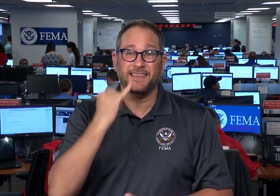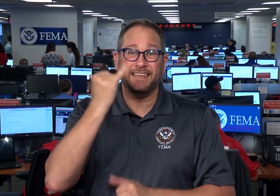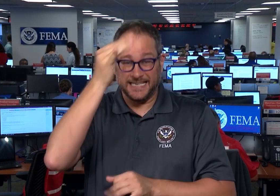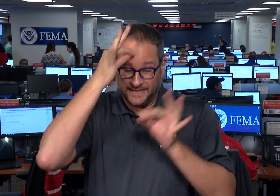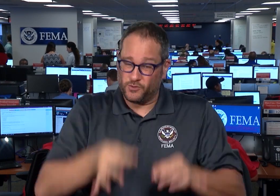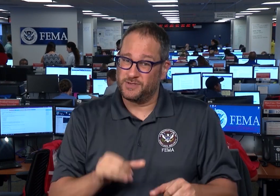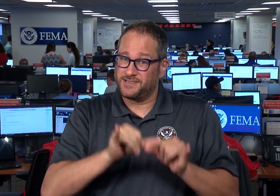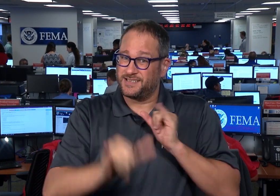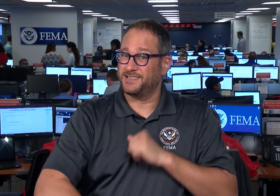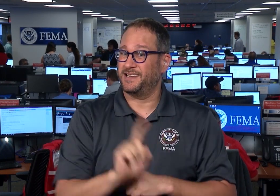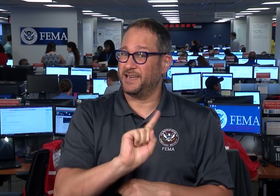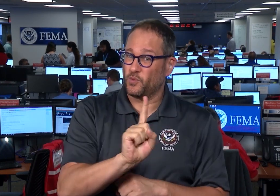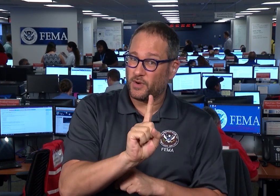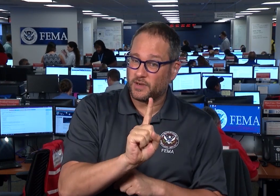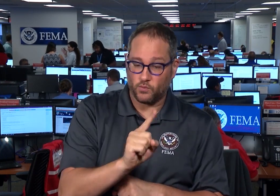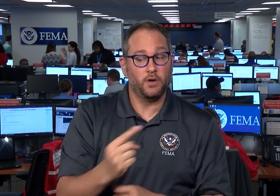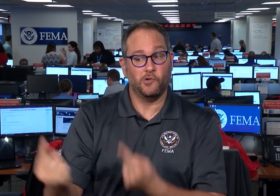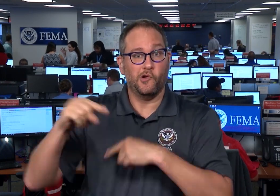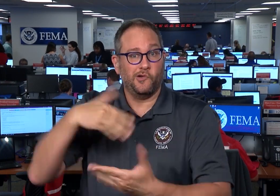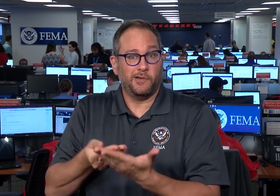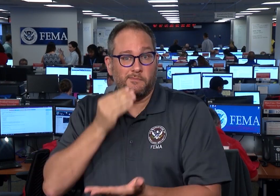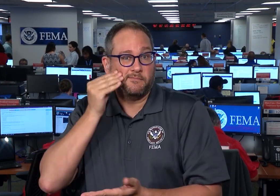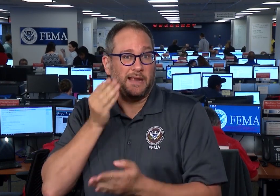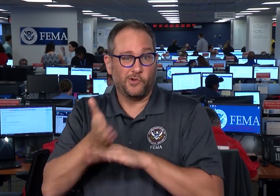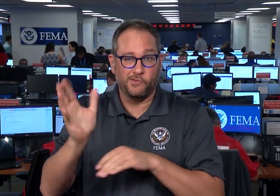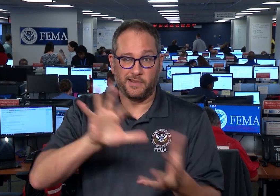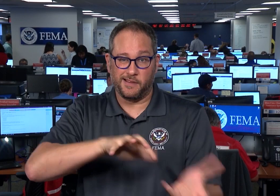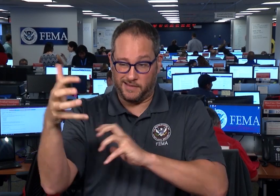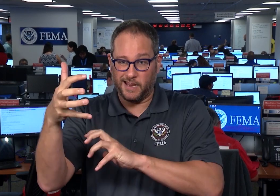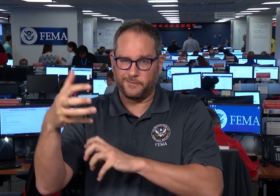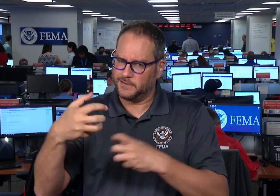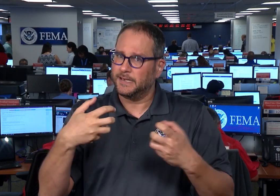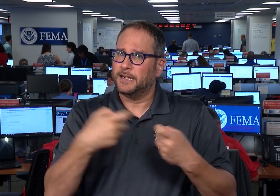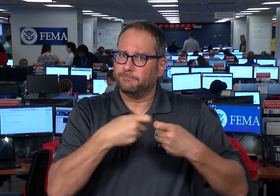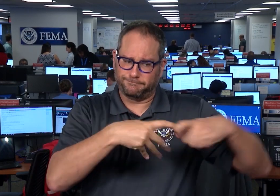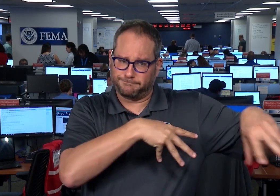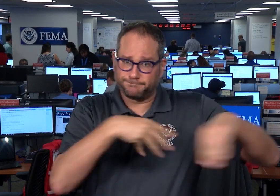If you decide to stay where you are or when you come back home after a disaster